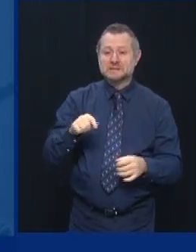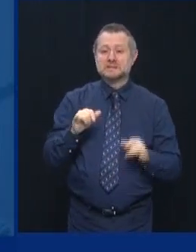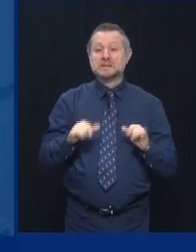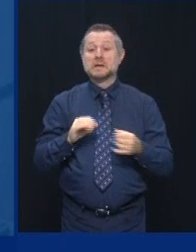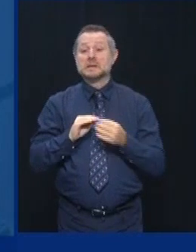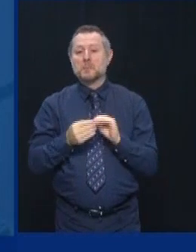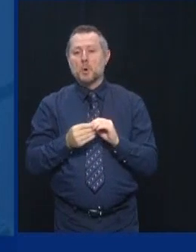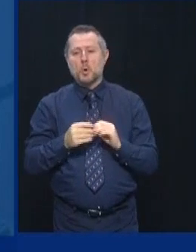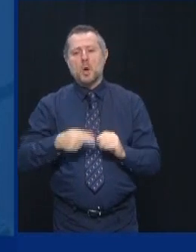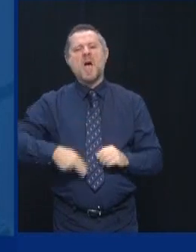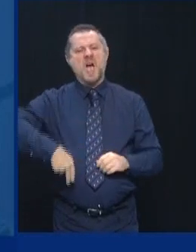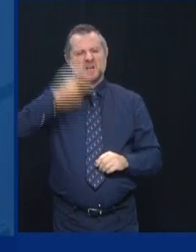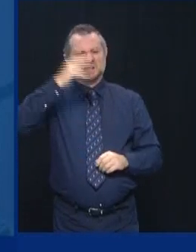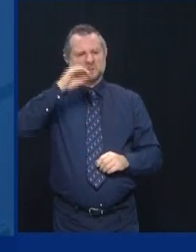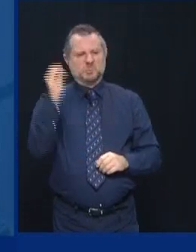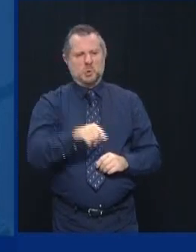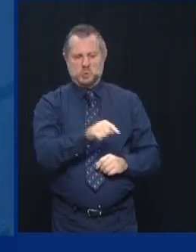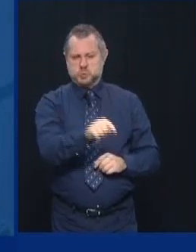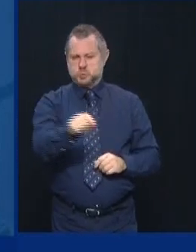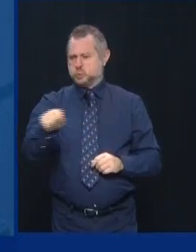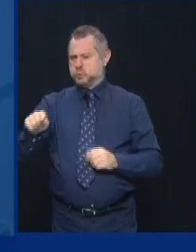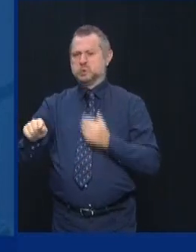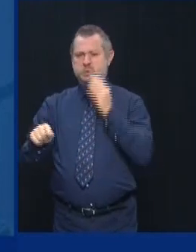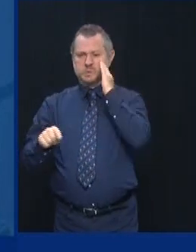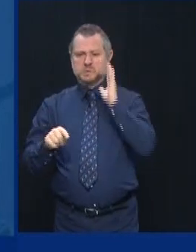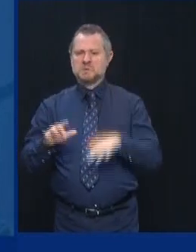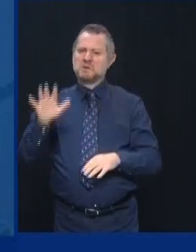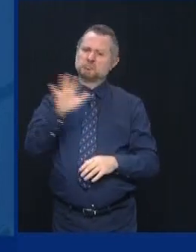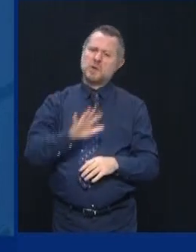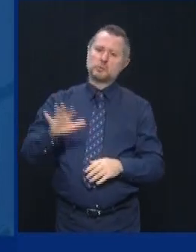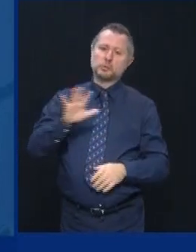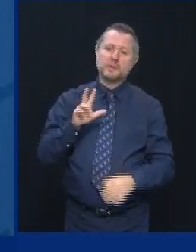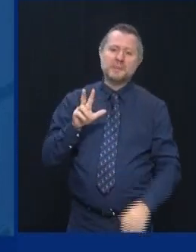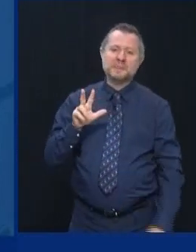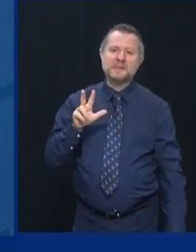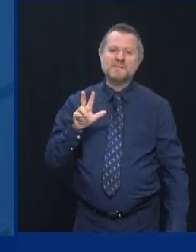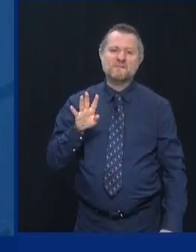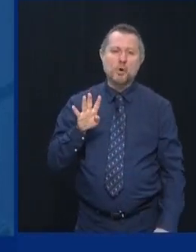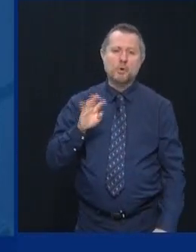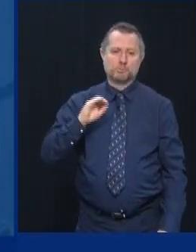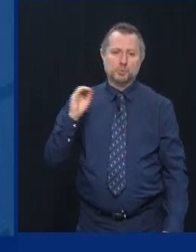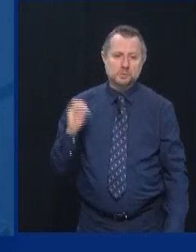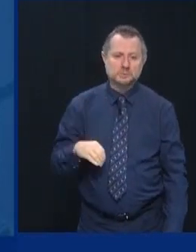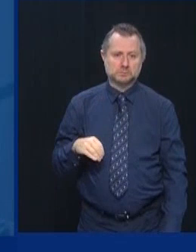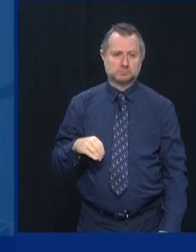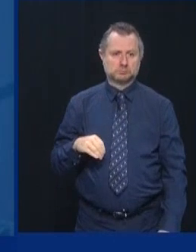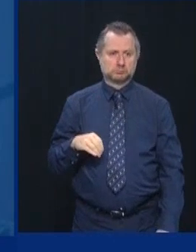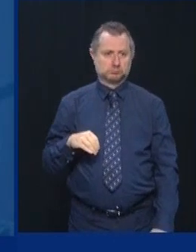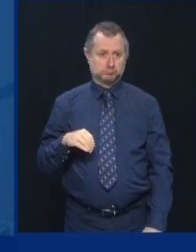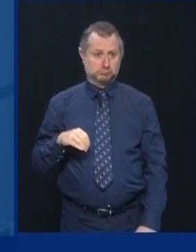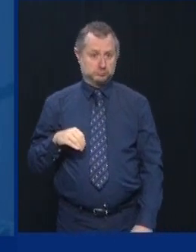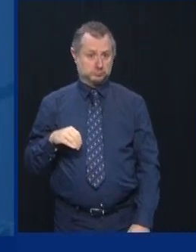WE TALK THROUGH THEM. WE HAVE CLUSTERS WHERE THE VIRAL